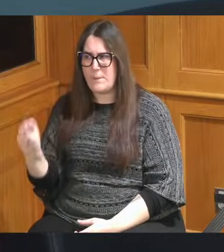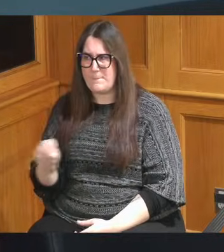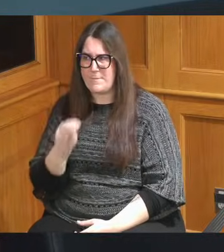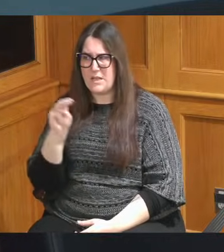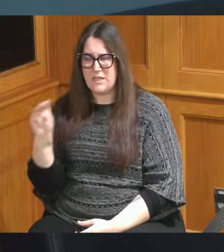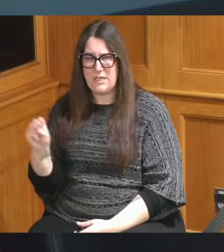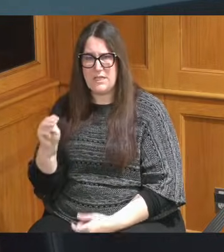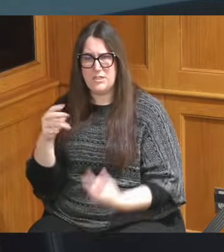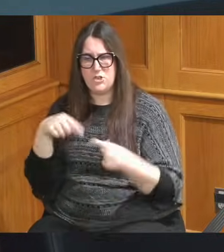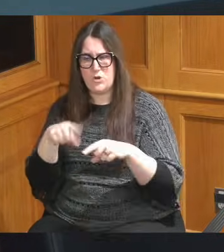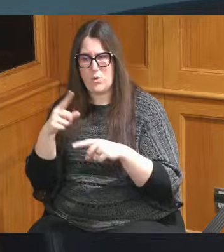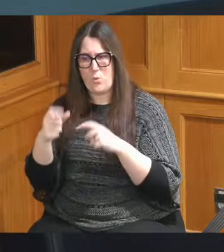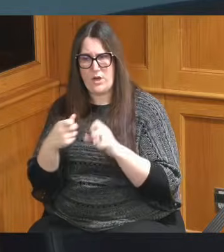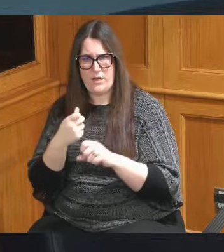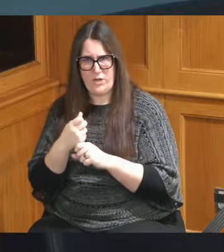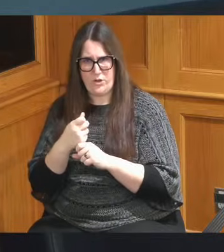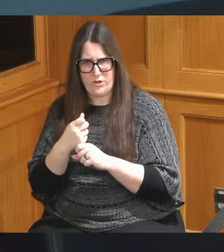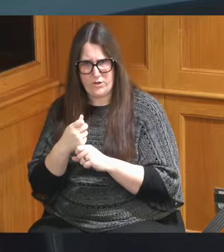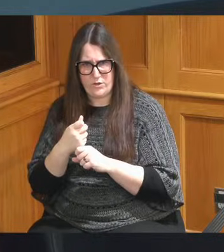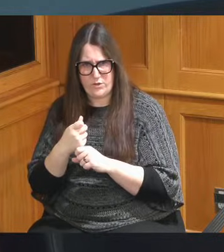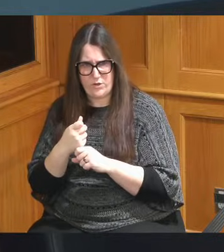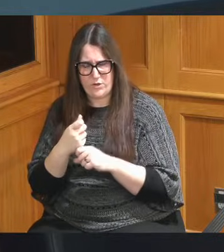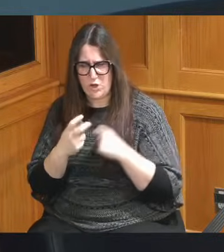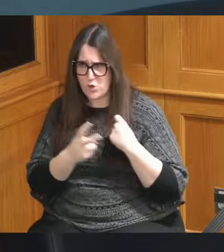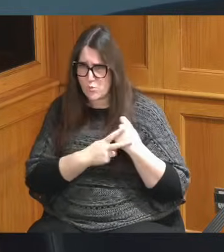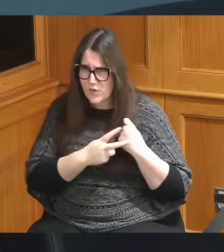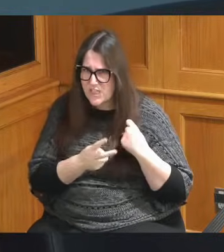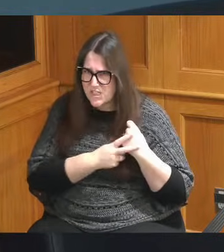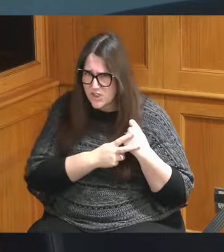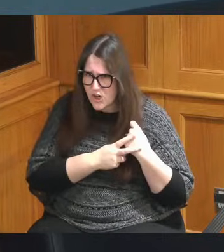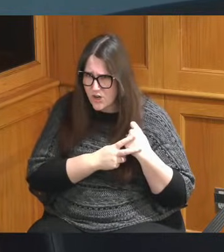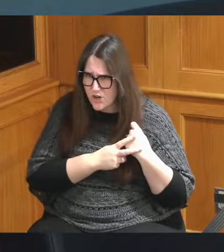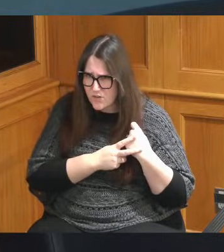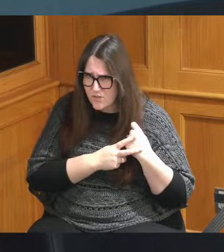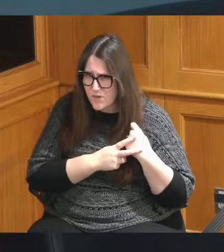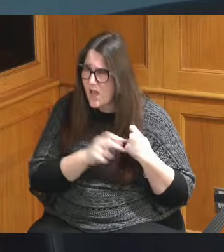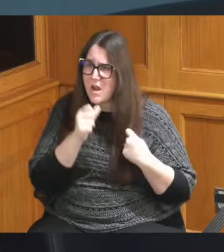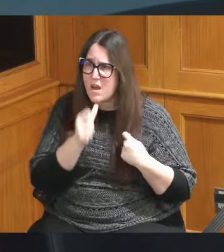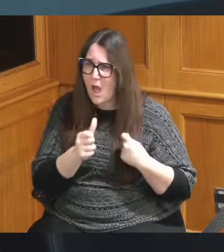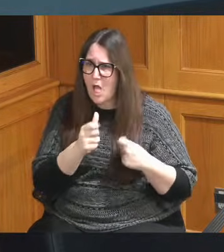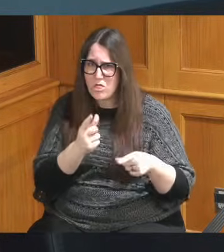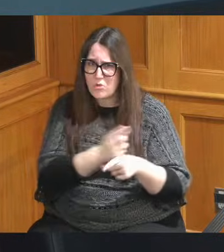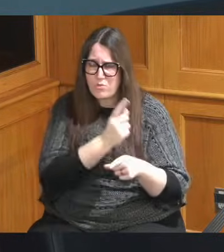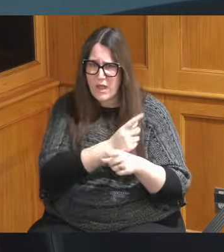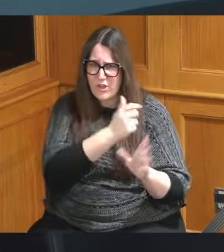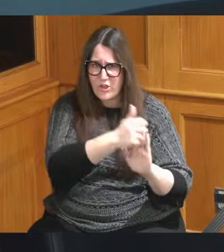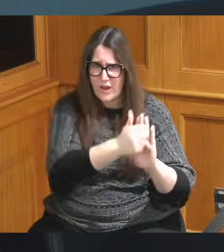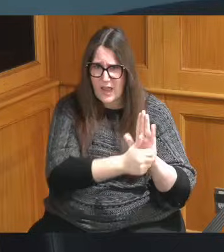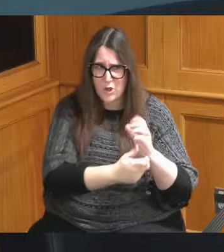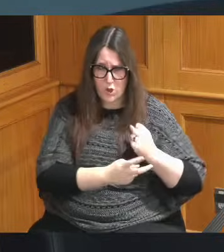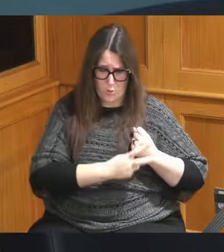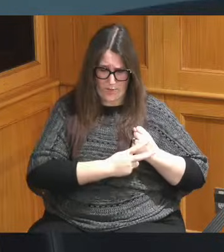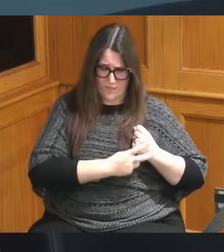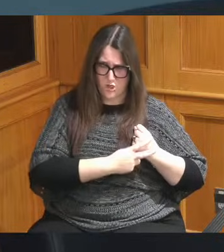year in reserves, not only include the regular price, people are going to know what happened.